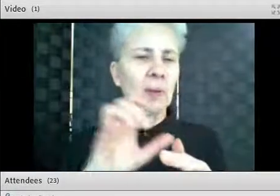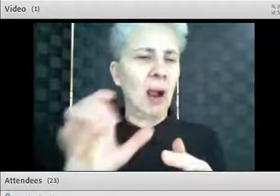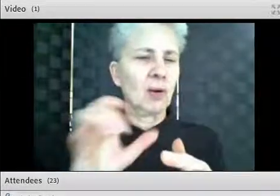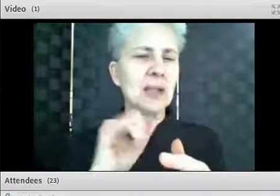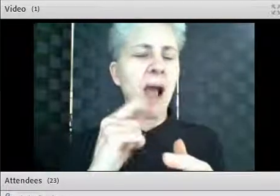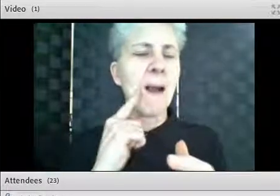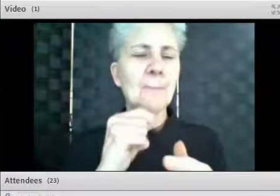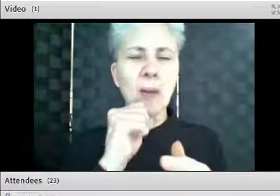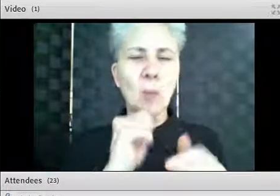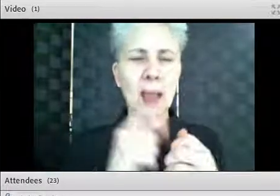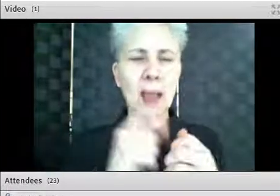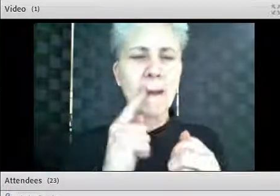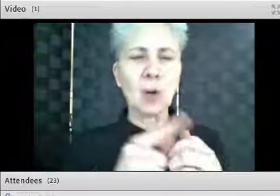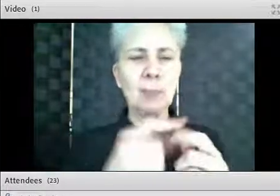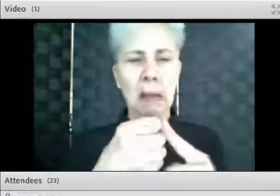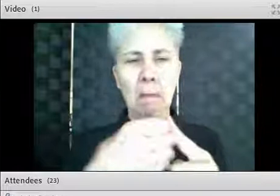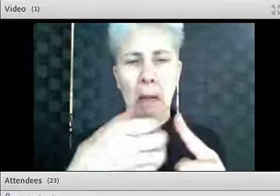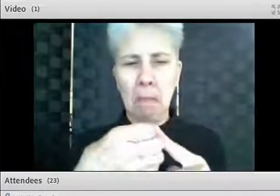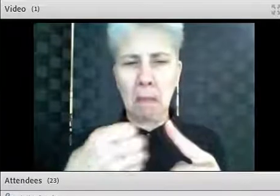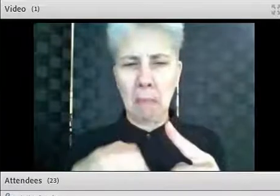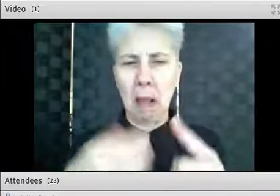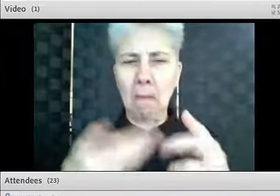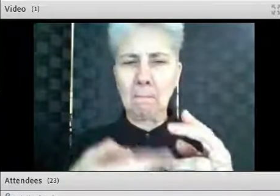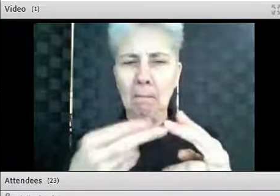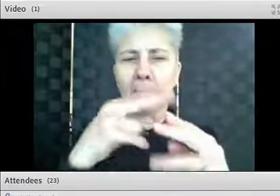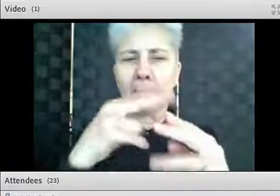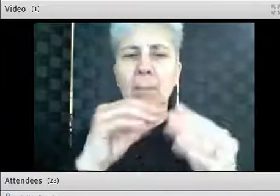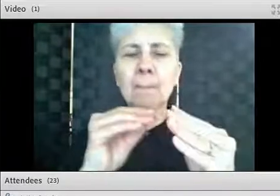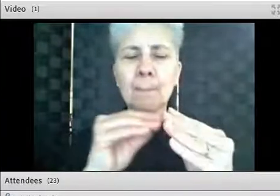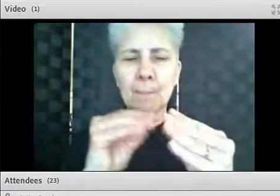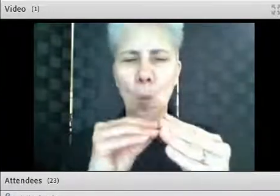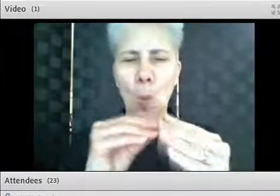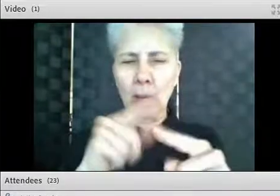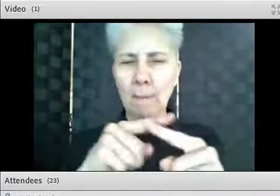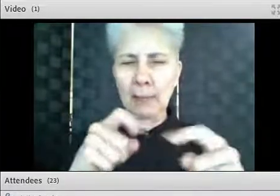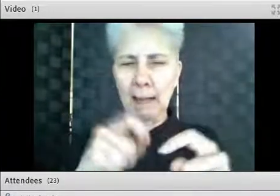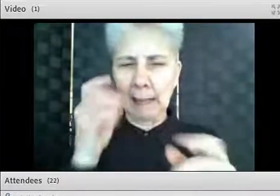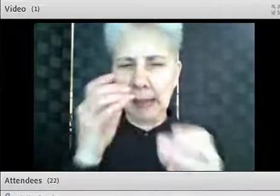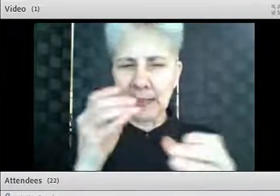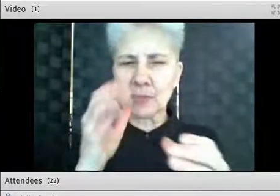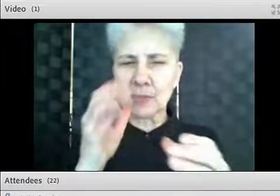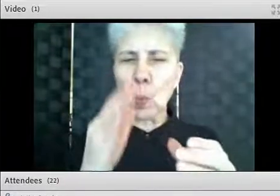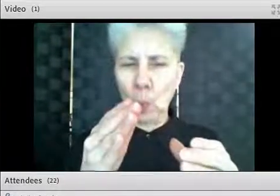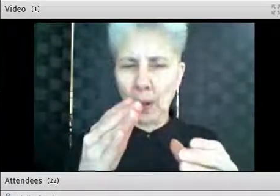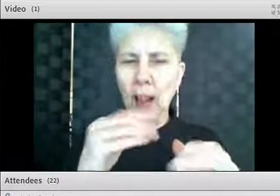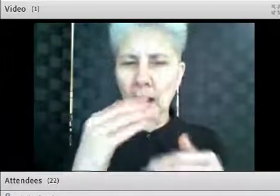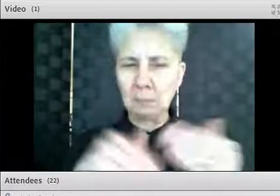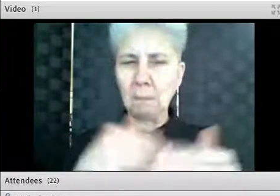It's more, you know, complicated concepts in LCC, you know, with the next webinar